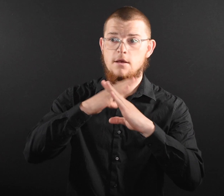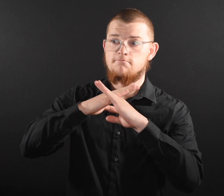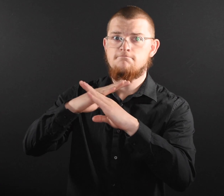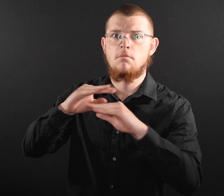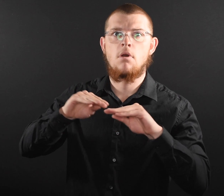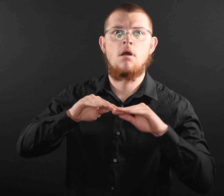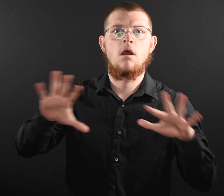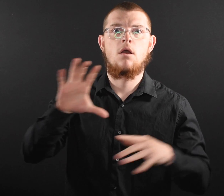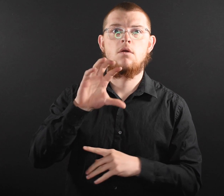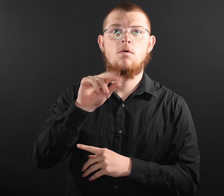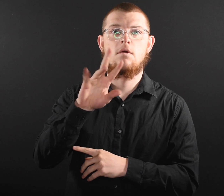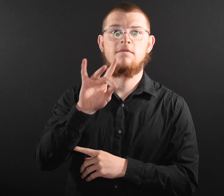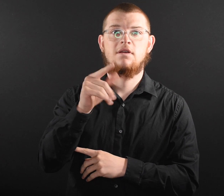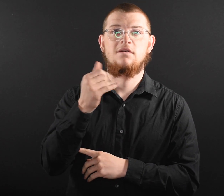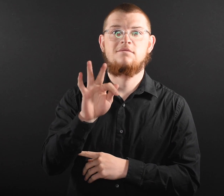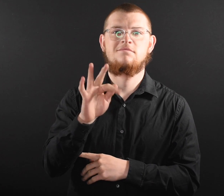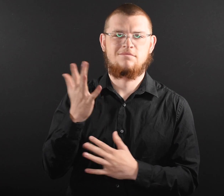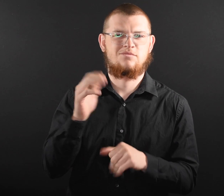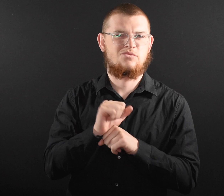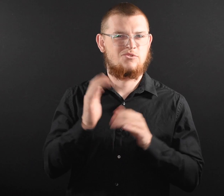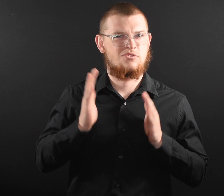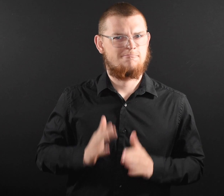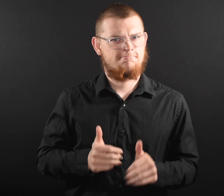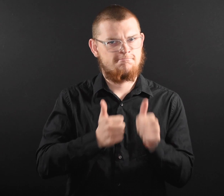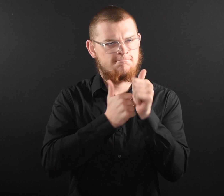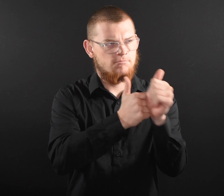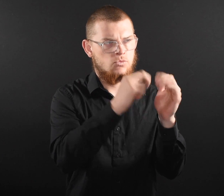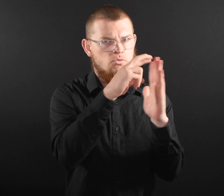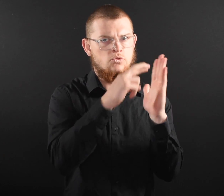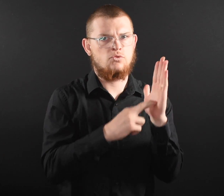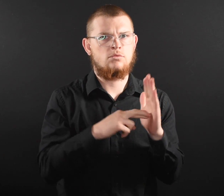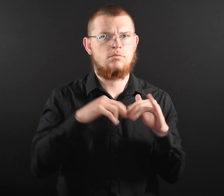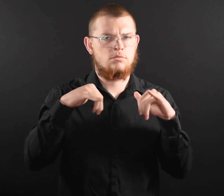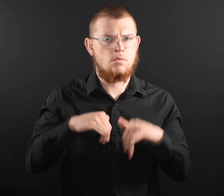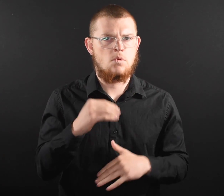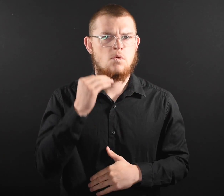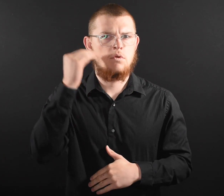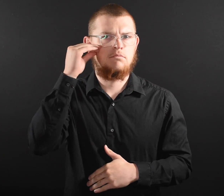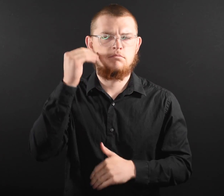To prevent the spread of COVID-19, employee’s close contacts need to follow